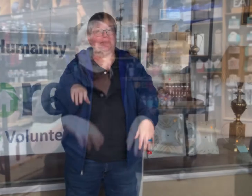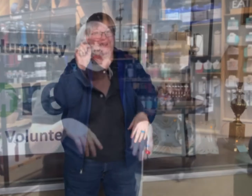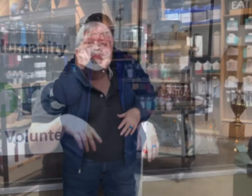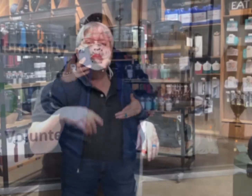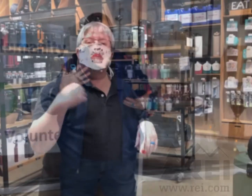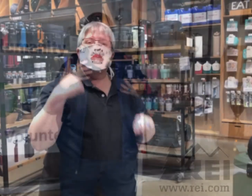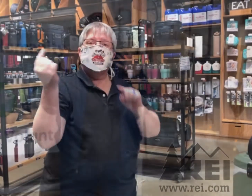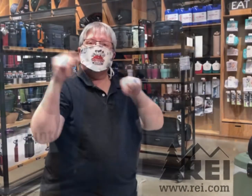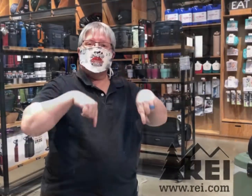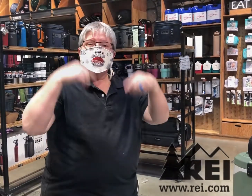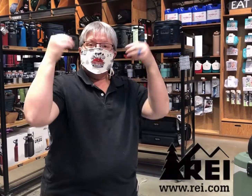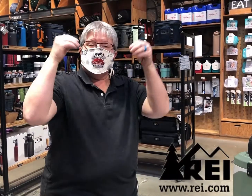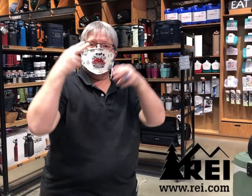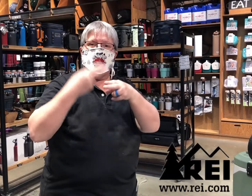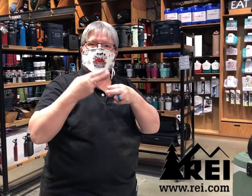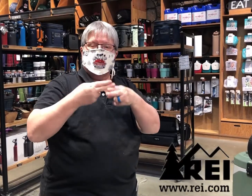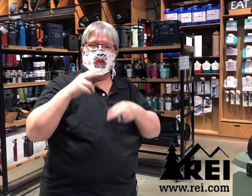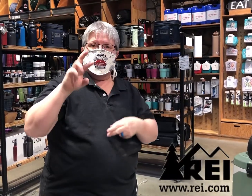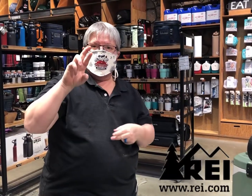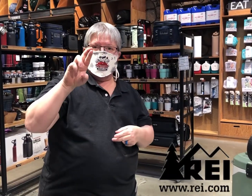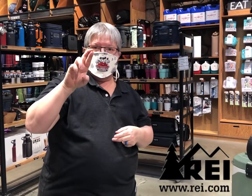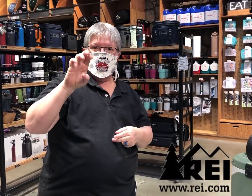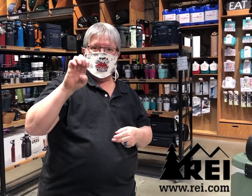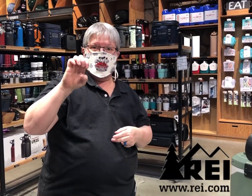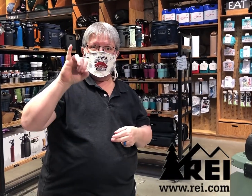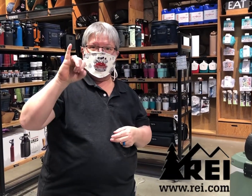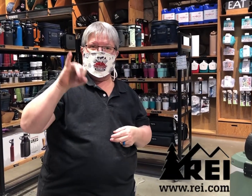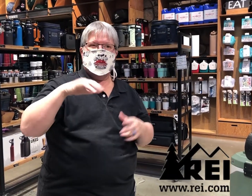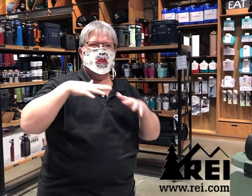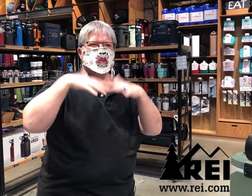So we have come to a store called REI.